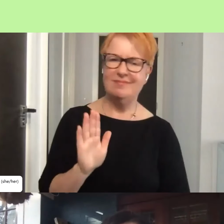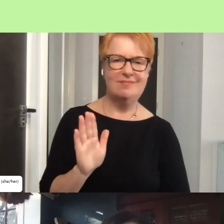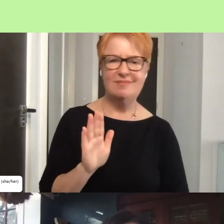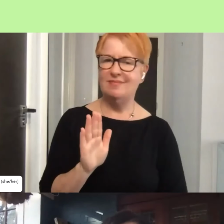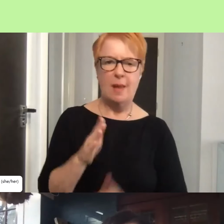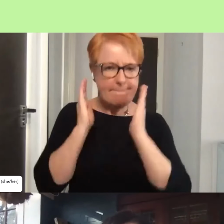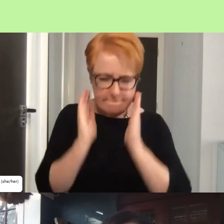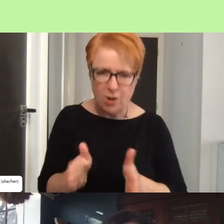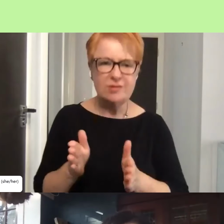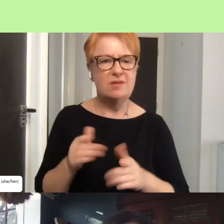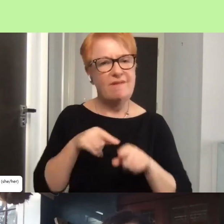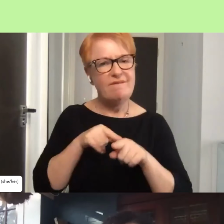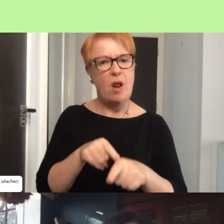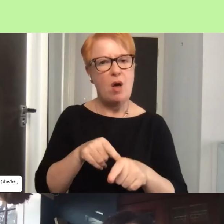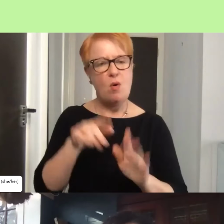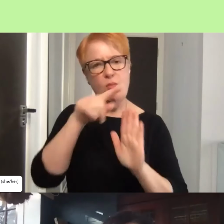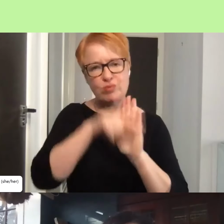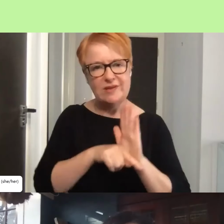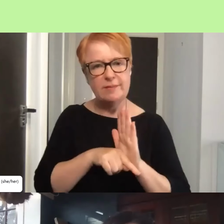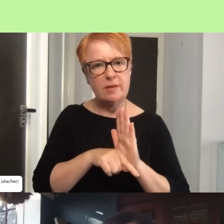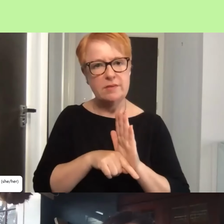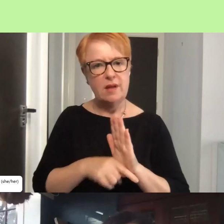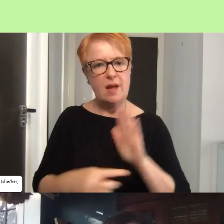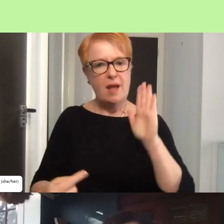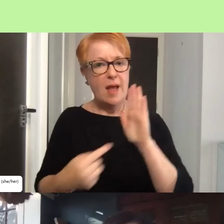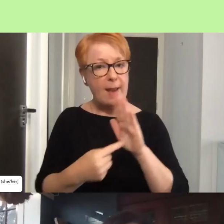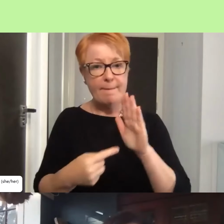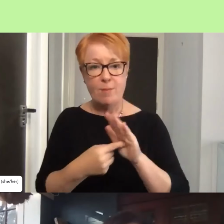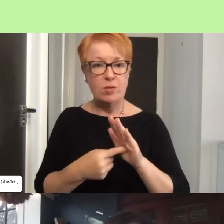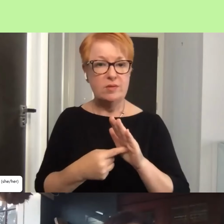everybody, like in the beginning, also still now like they love the concept and everything.